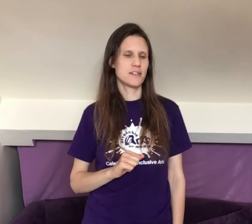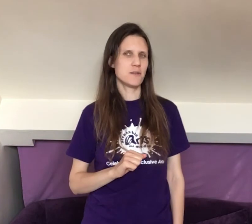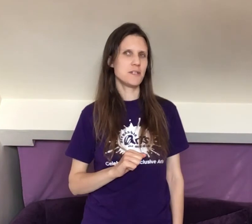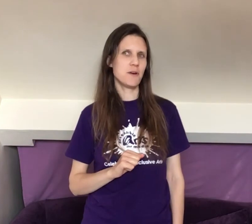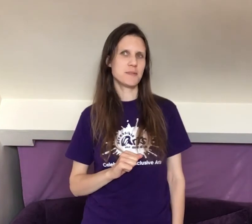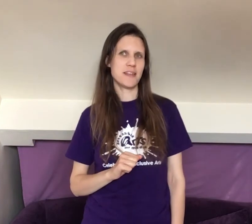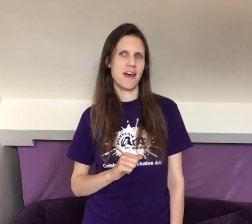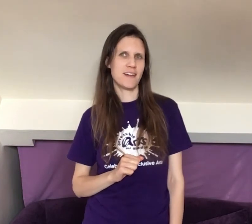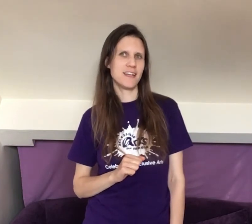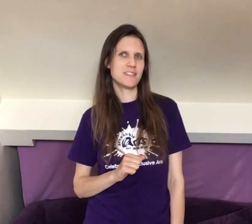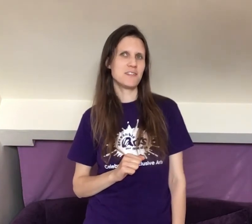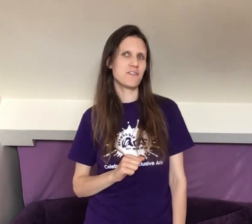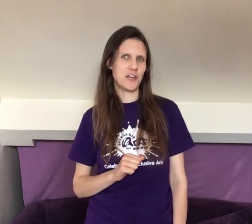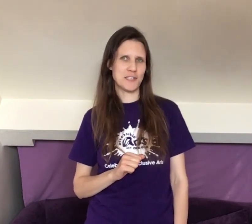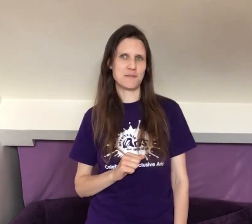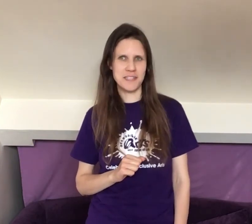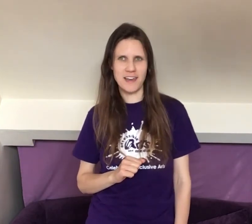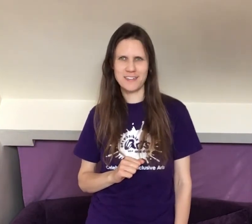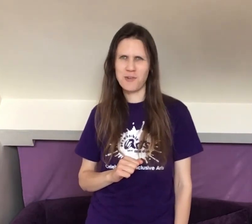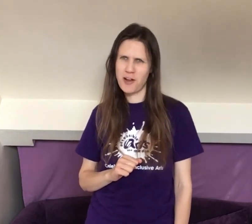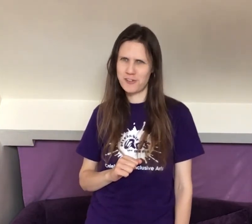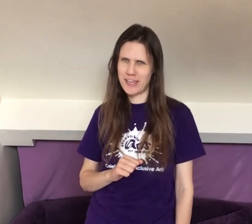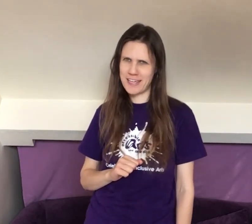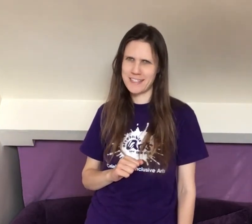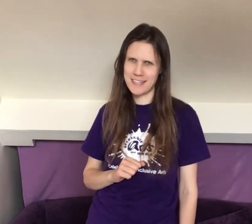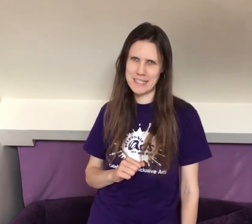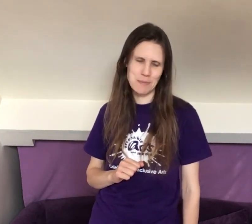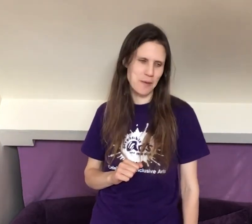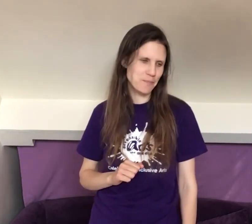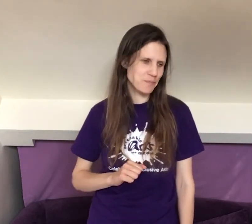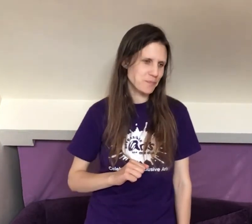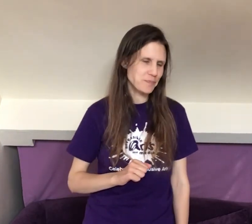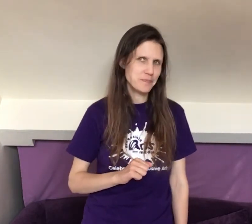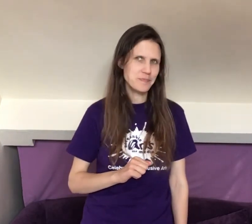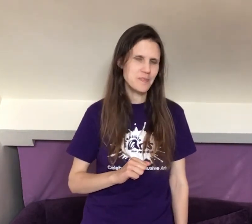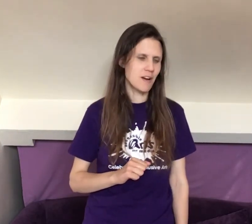Shall we do up to there? Let’s do the verse up to there ‘cause it’s quite tricky isn’t it this bit?